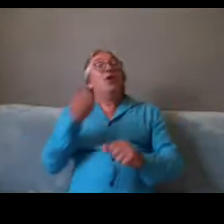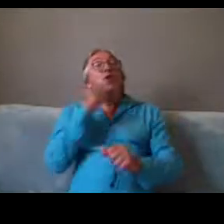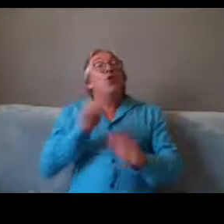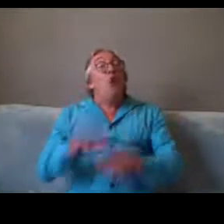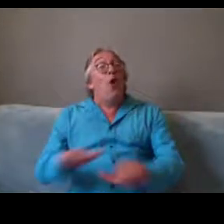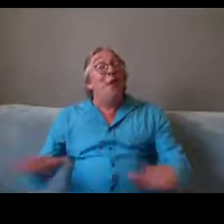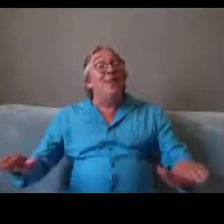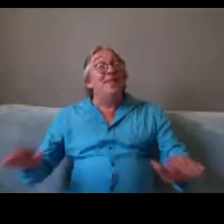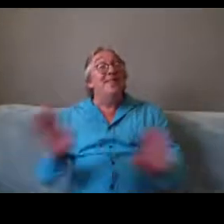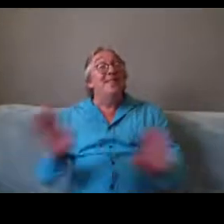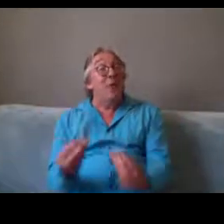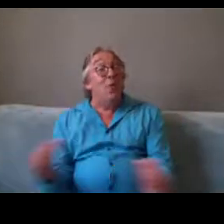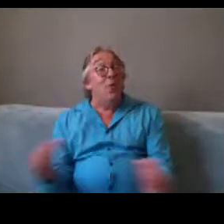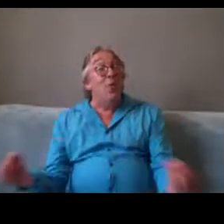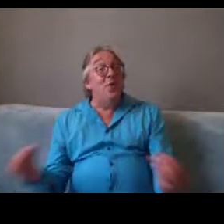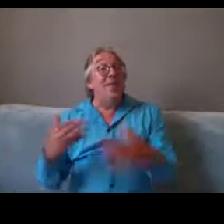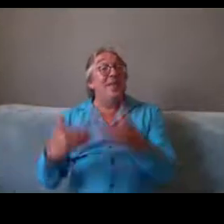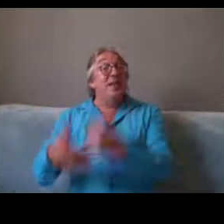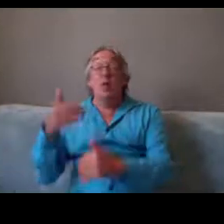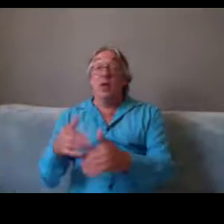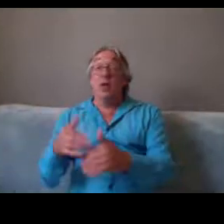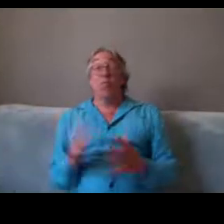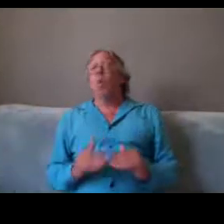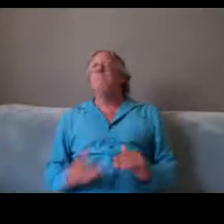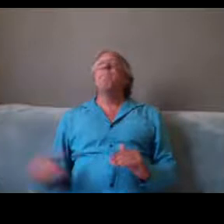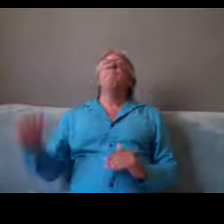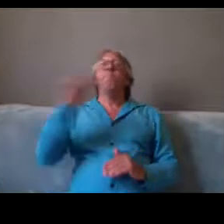I think this project is interesting because first of all